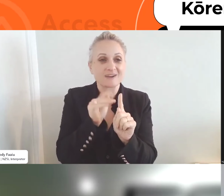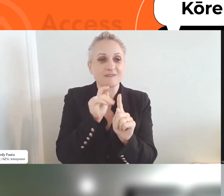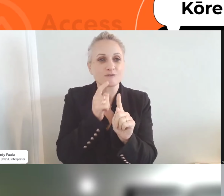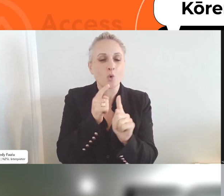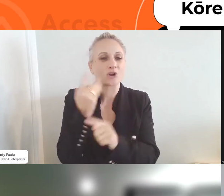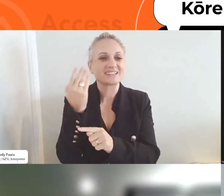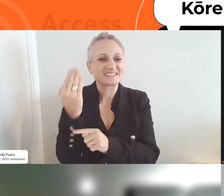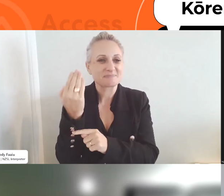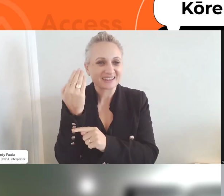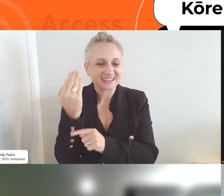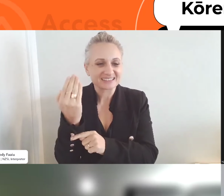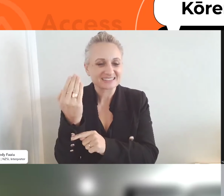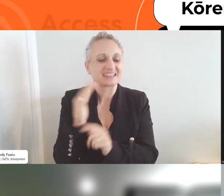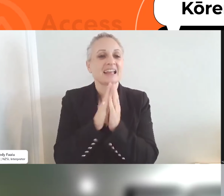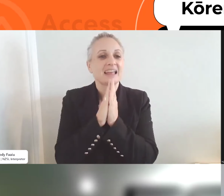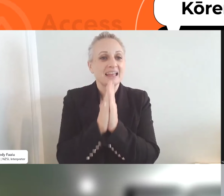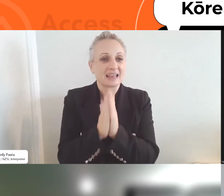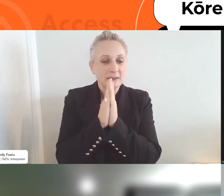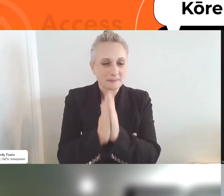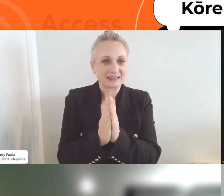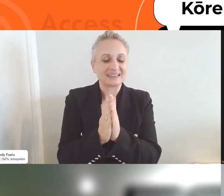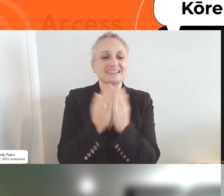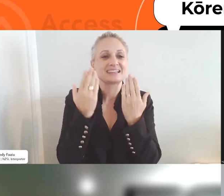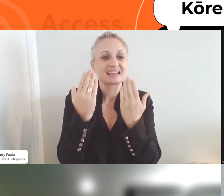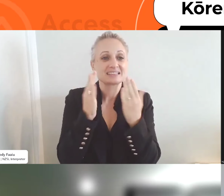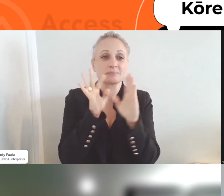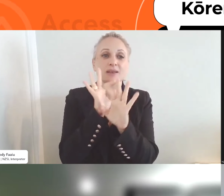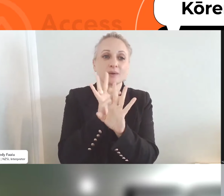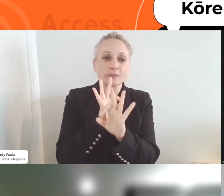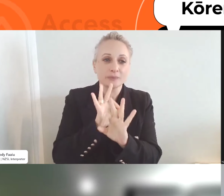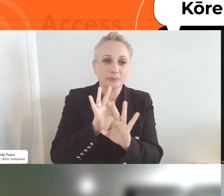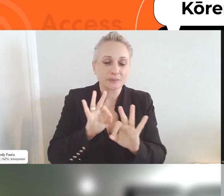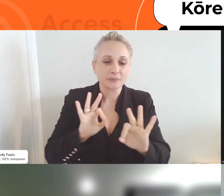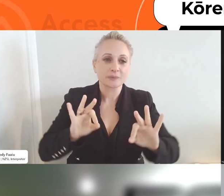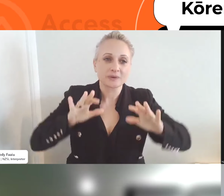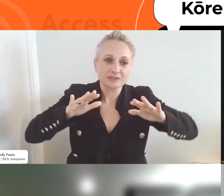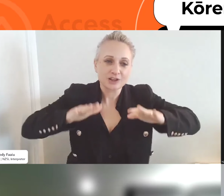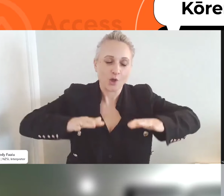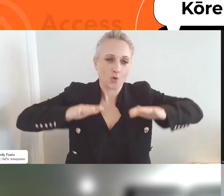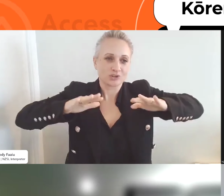so please speak calmly so our New Zealand Sign Language interpreters,